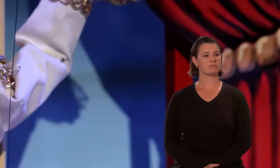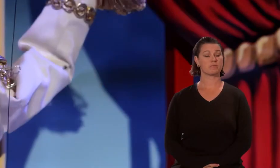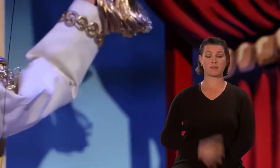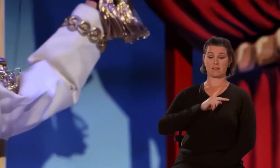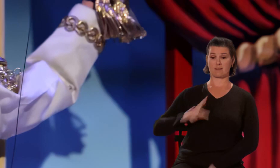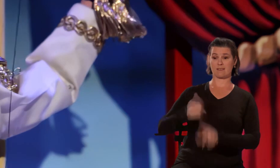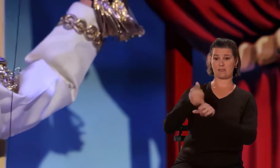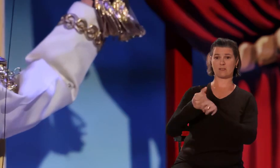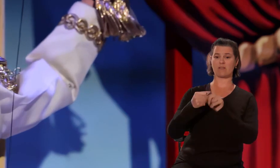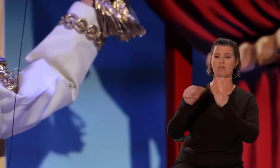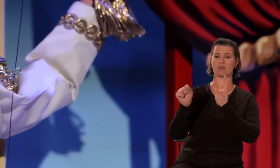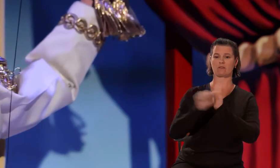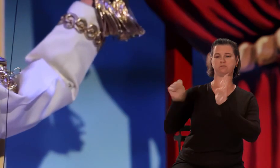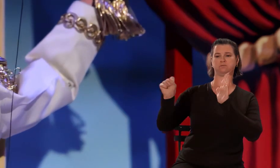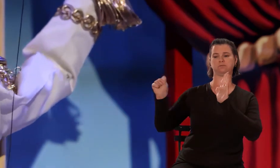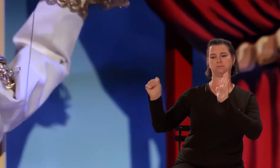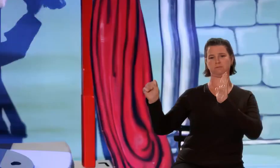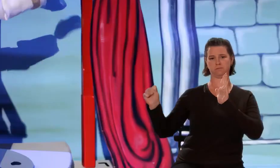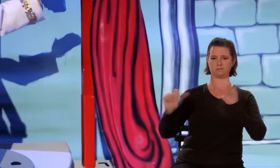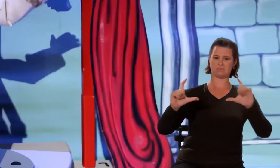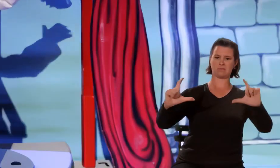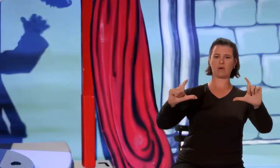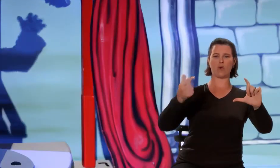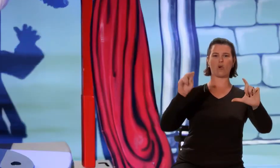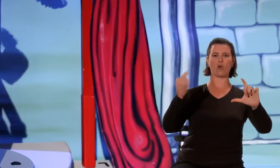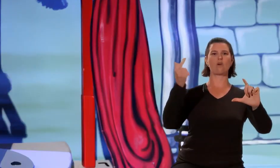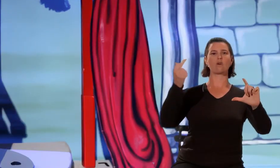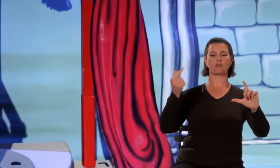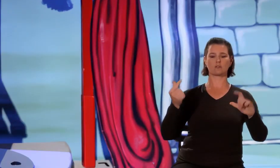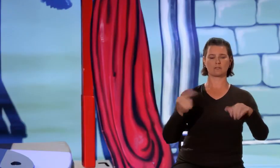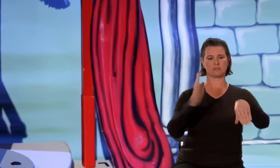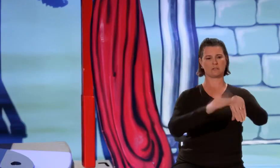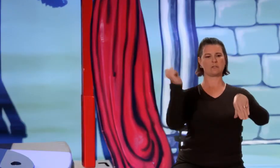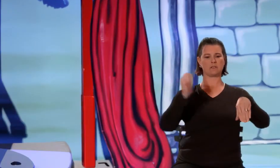(gong ringing) and summoned the Royal Mathematician.